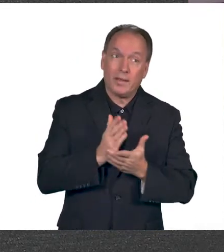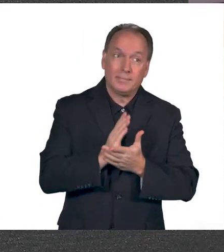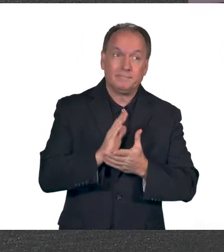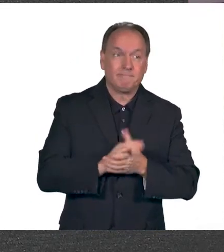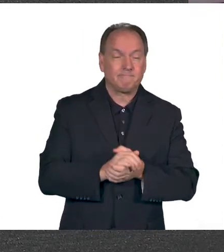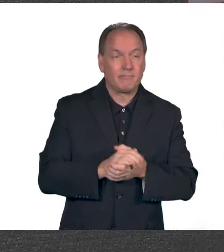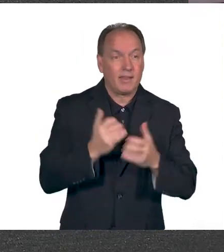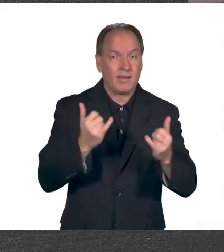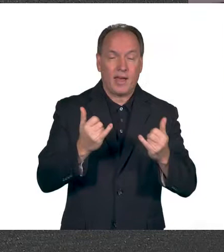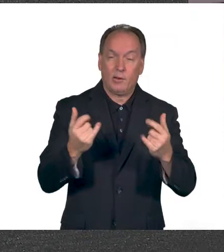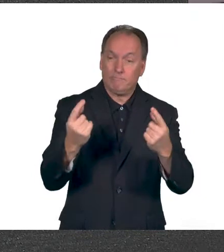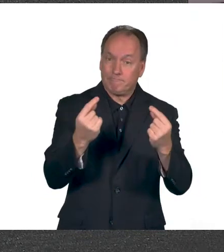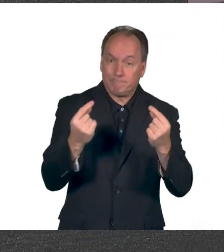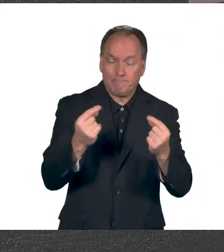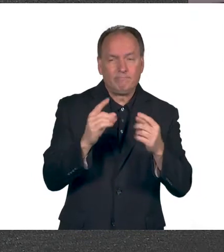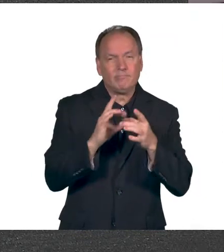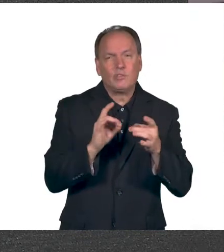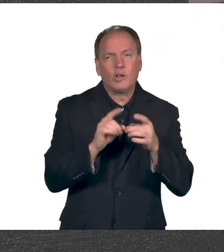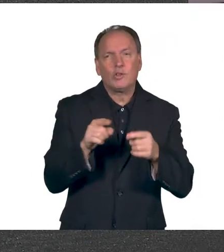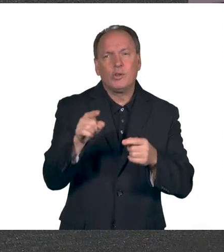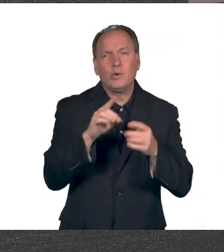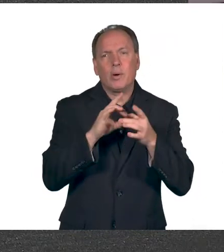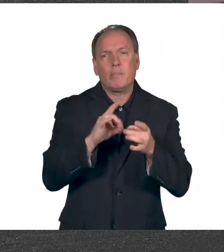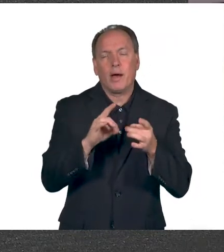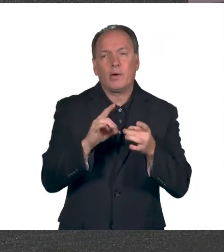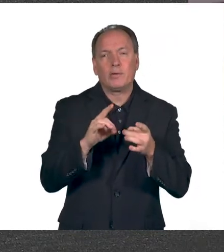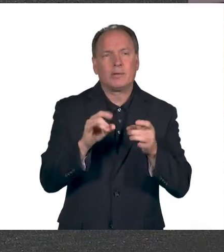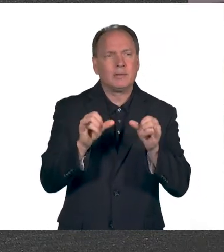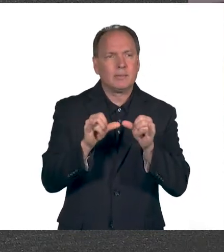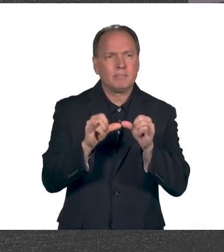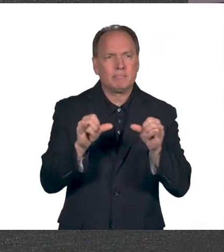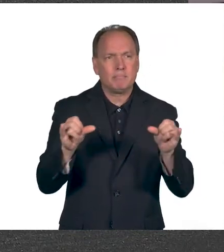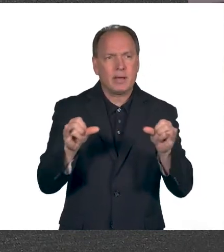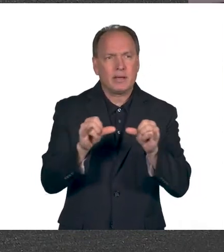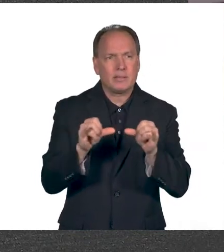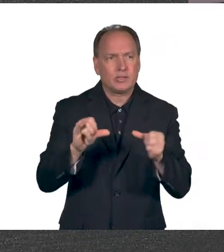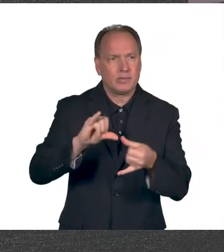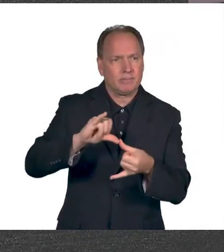Okay now I want to talk to you about measuring.